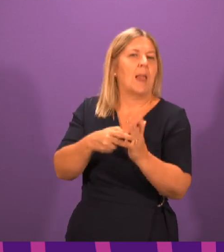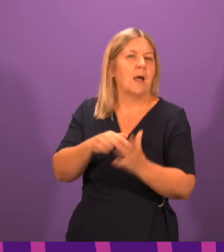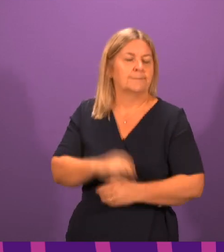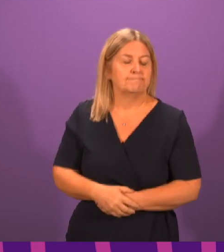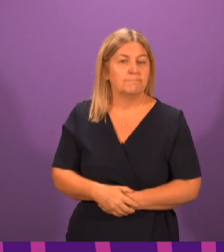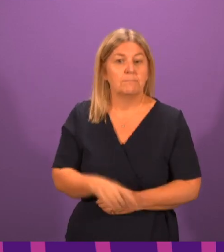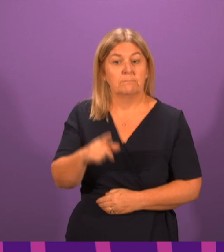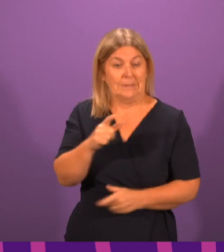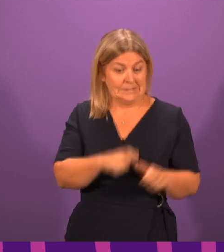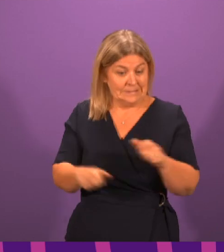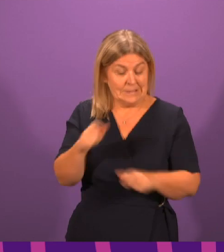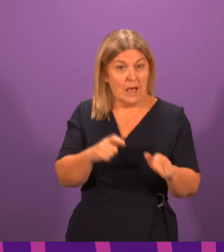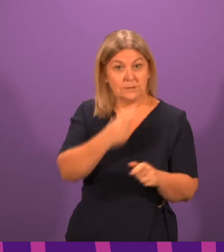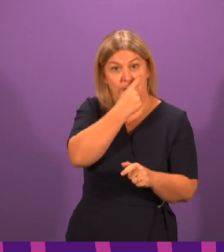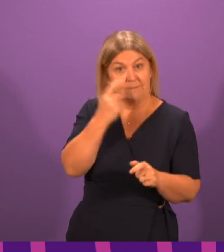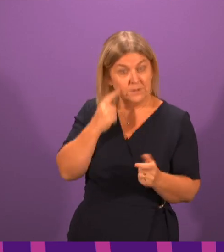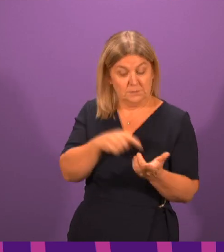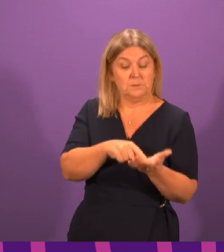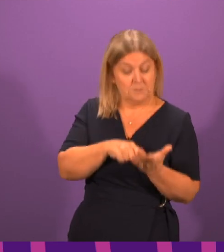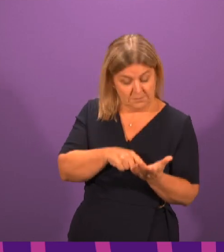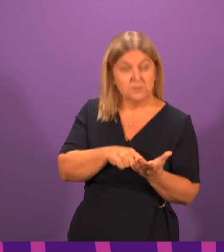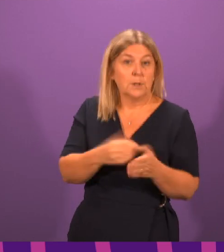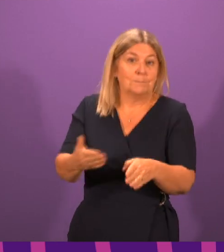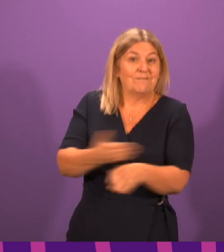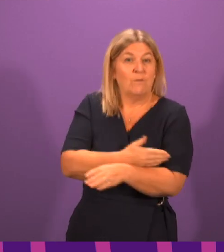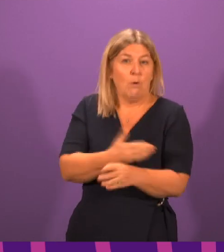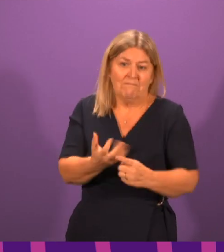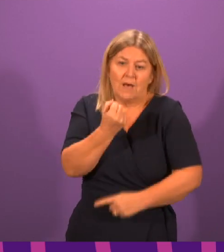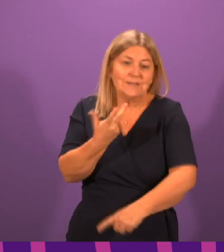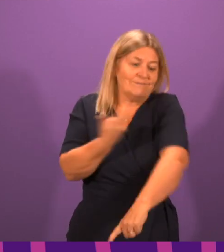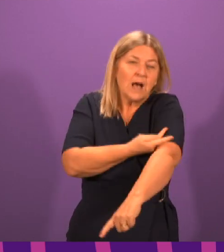Scientific evidence indicates that, prior to a vaccine, further waves of infection